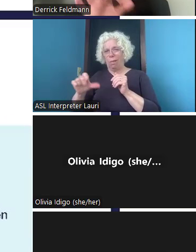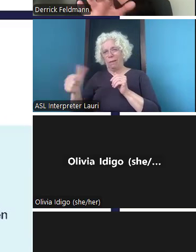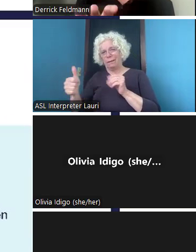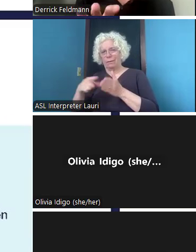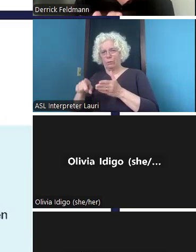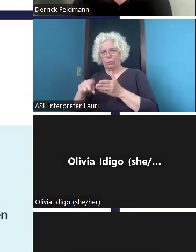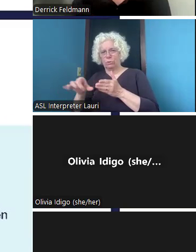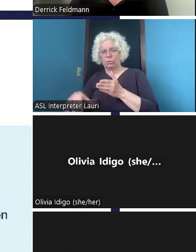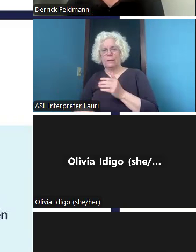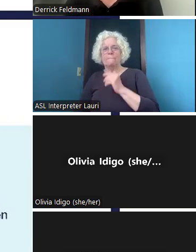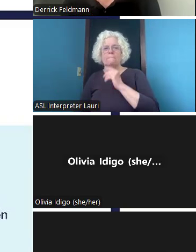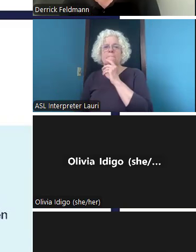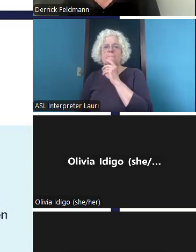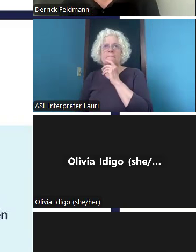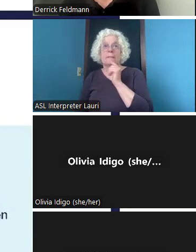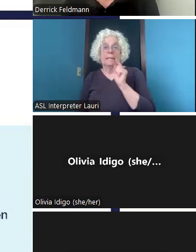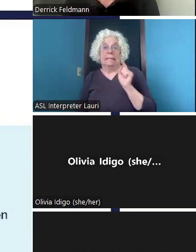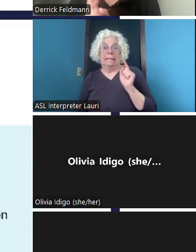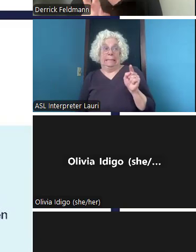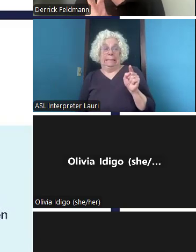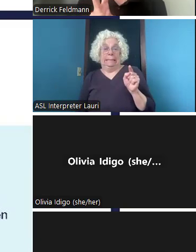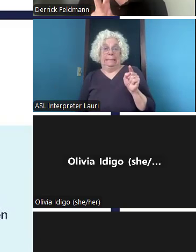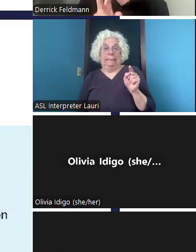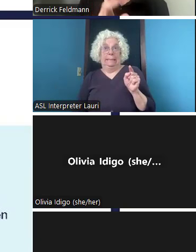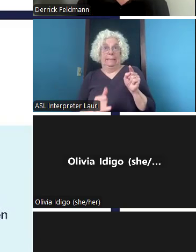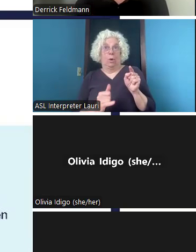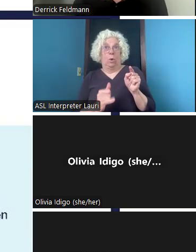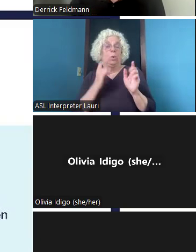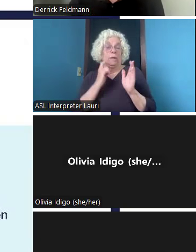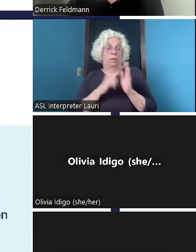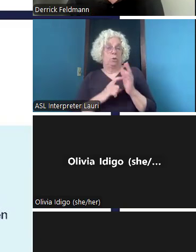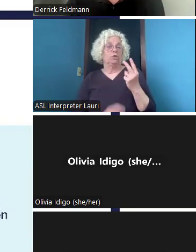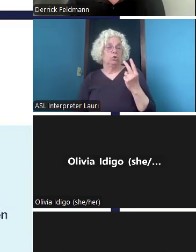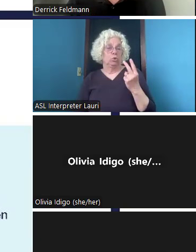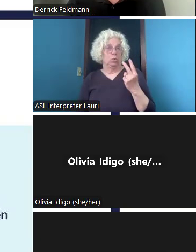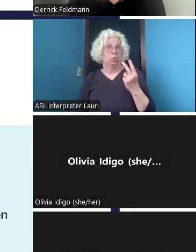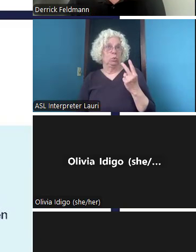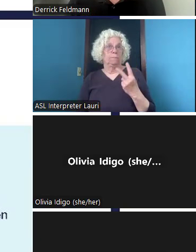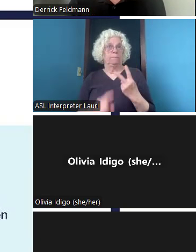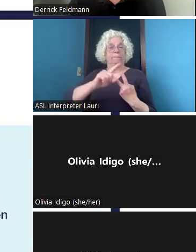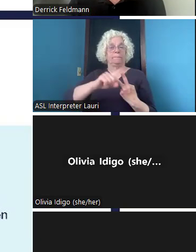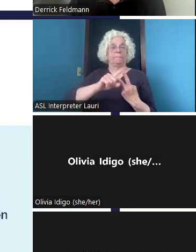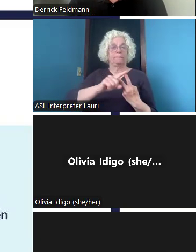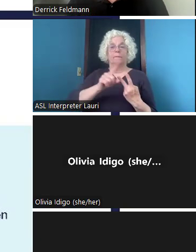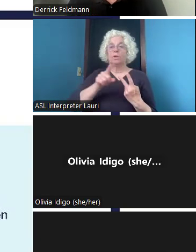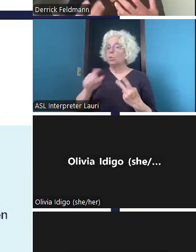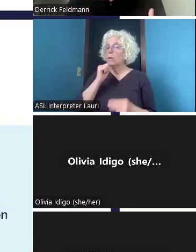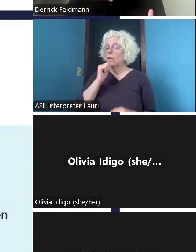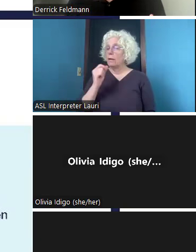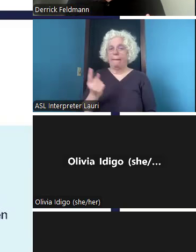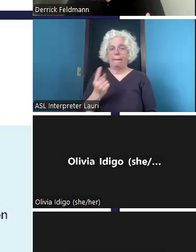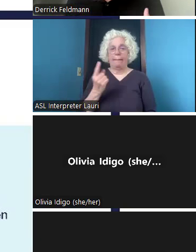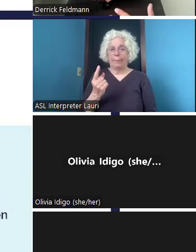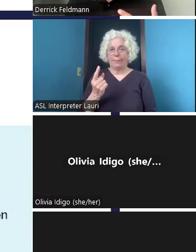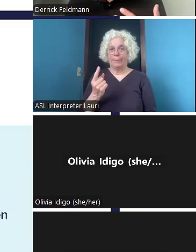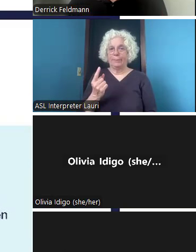In this case, in our trusted messengers research, we had 2 of those. One of them is called You're Not Alone.